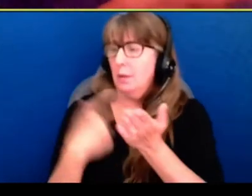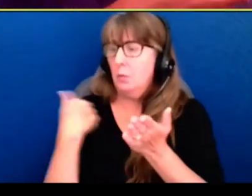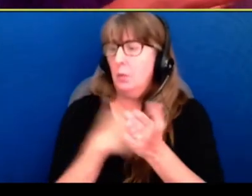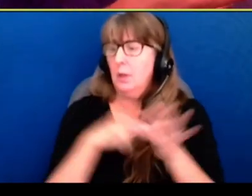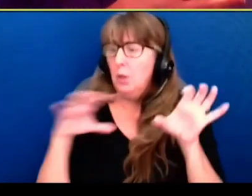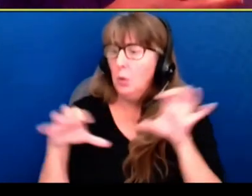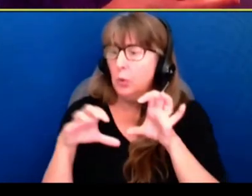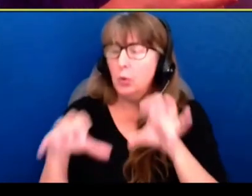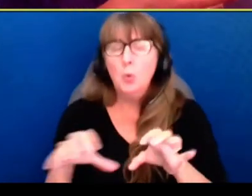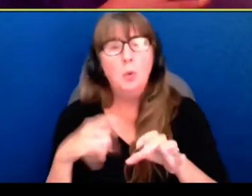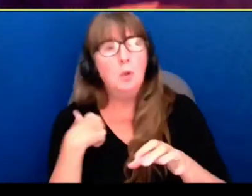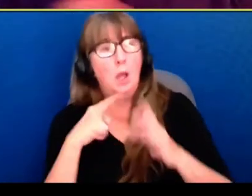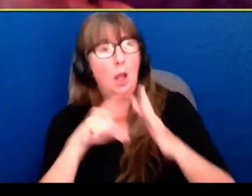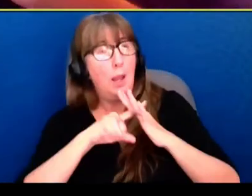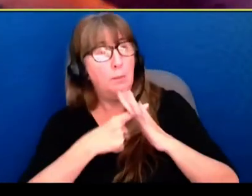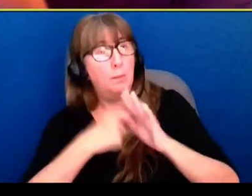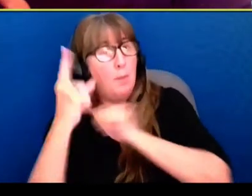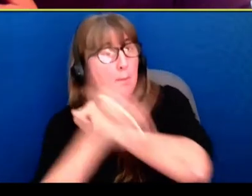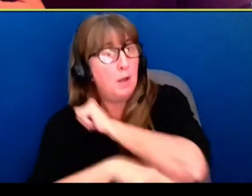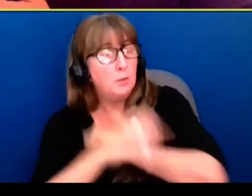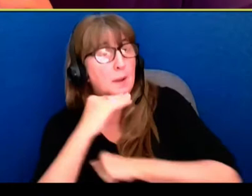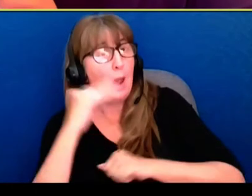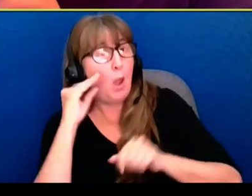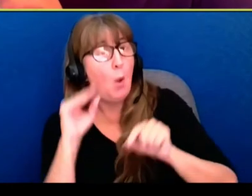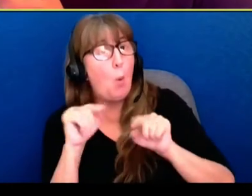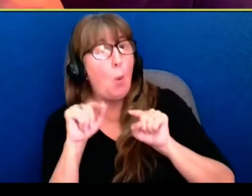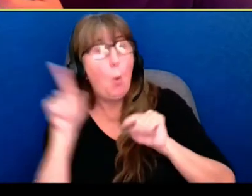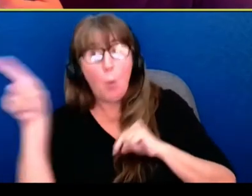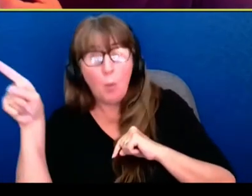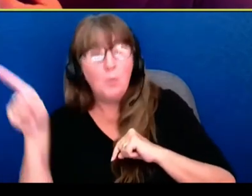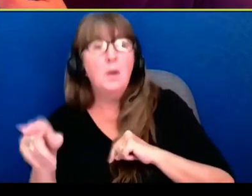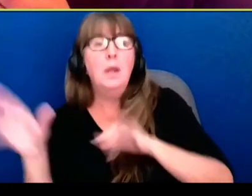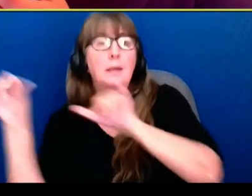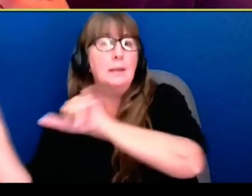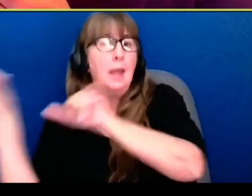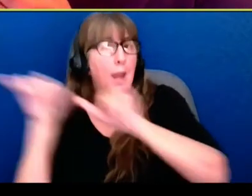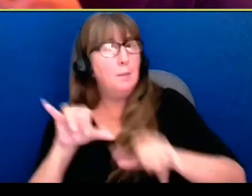I implemented the punishment at home, it mirrored, the punishment at school.